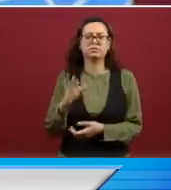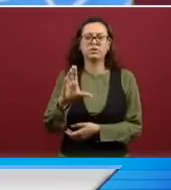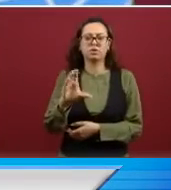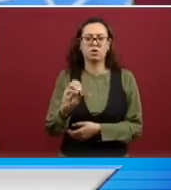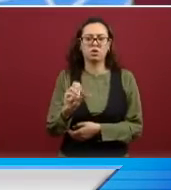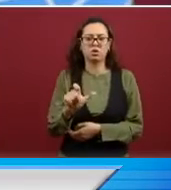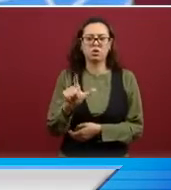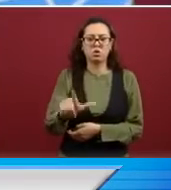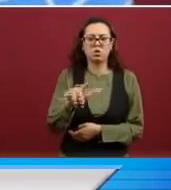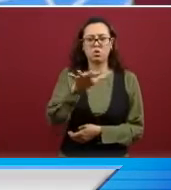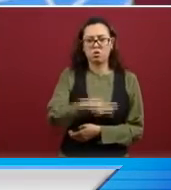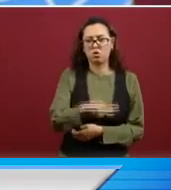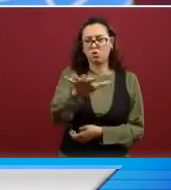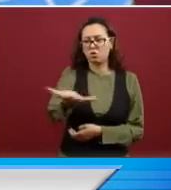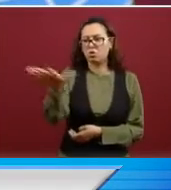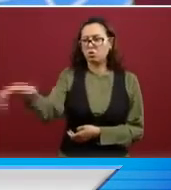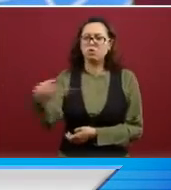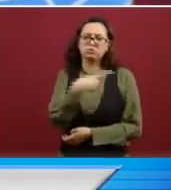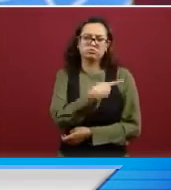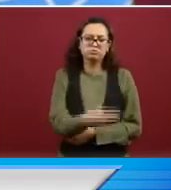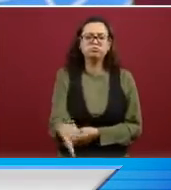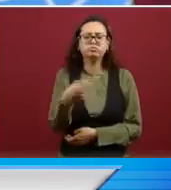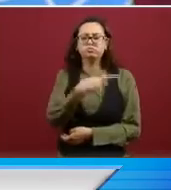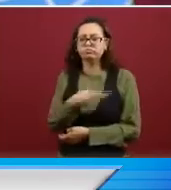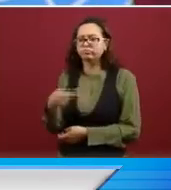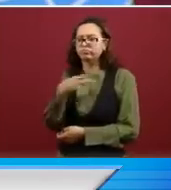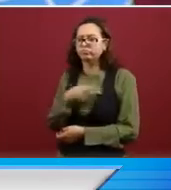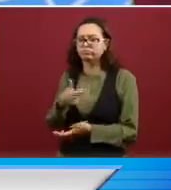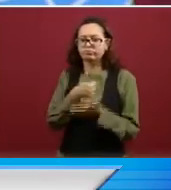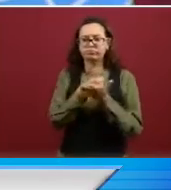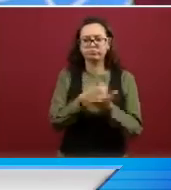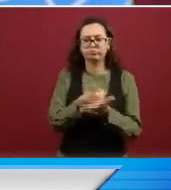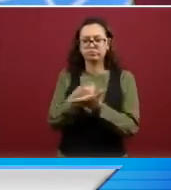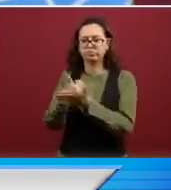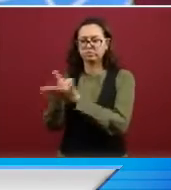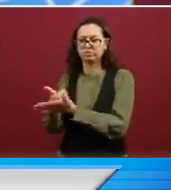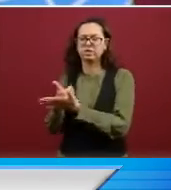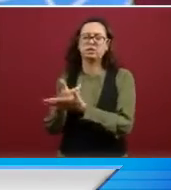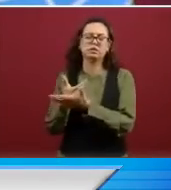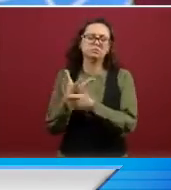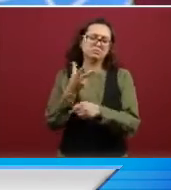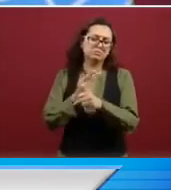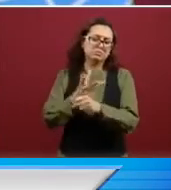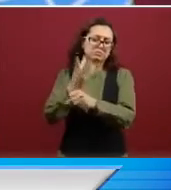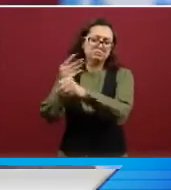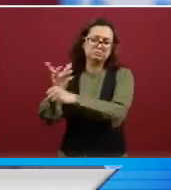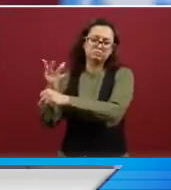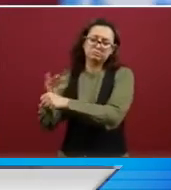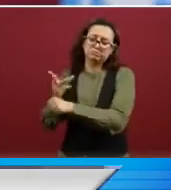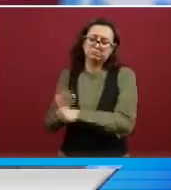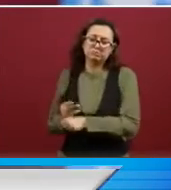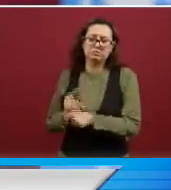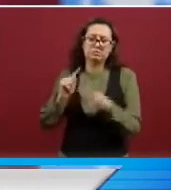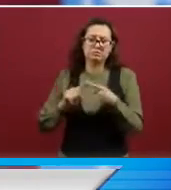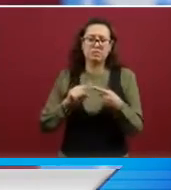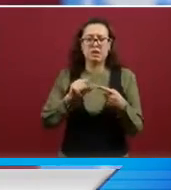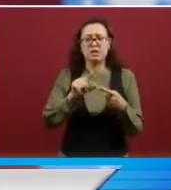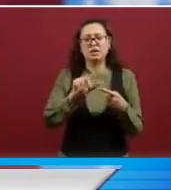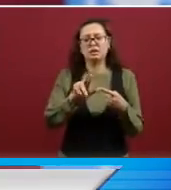and making public spending more efficient for the country's development Take the opportunity to say that the subsidy of electricity for the north of the country is maintained